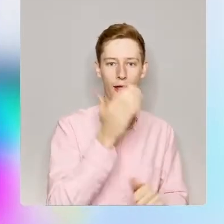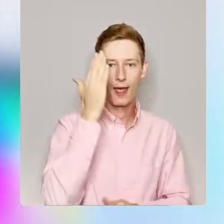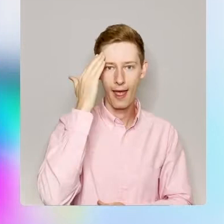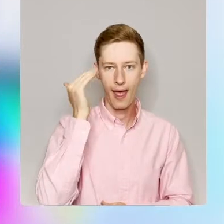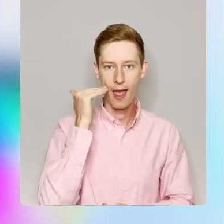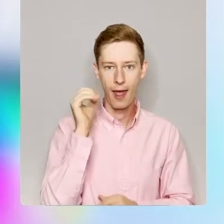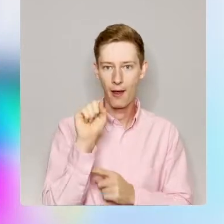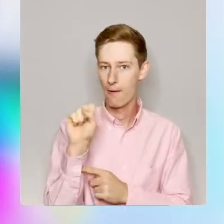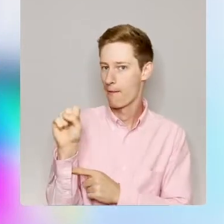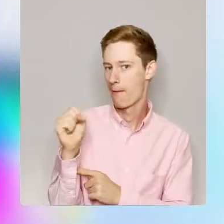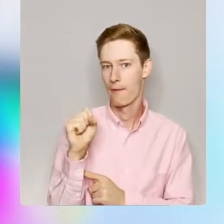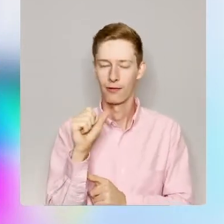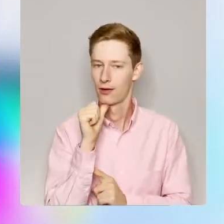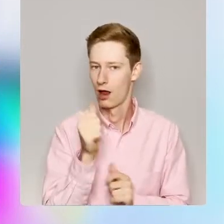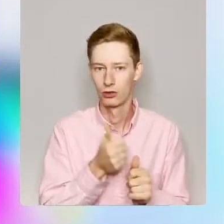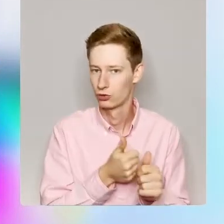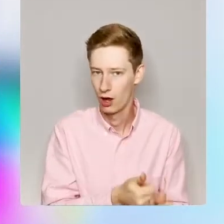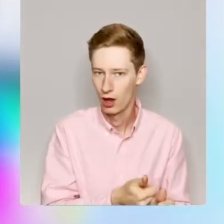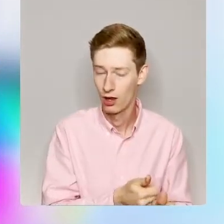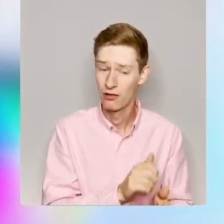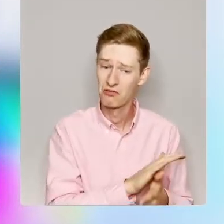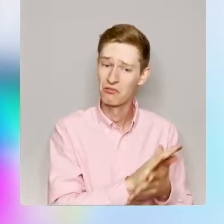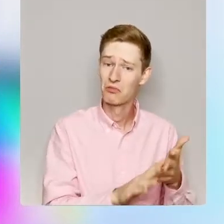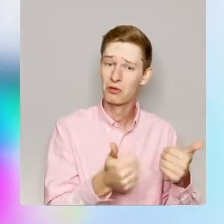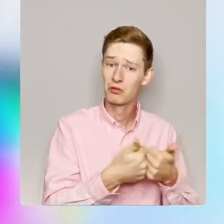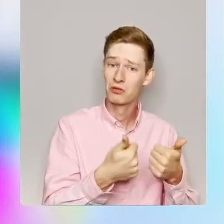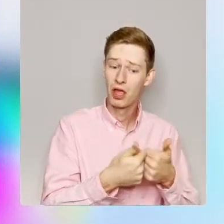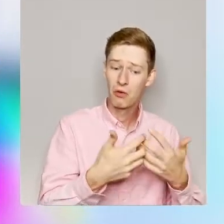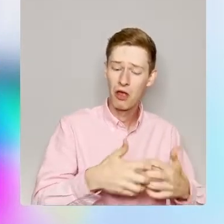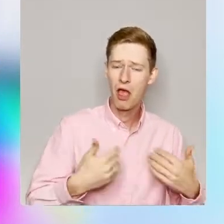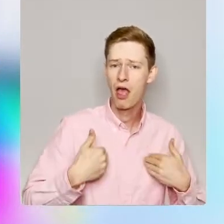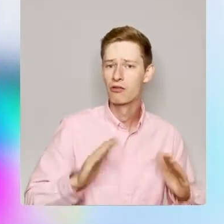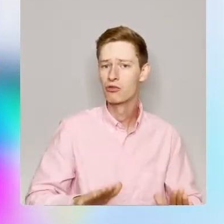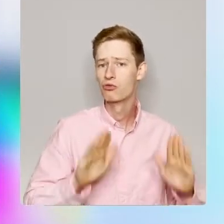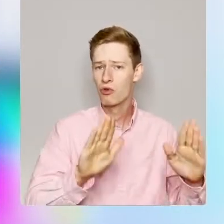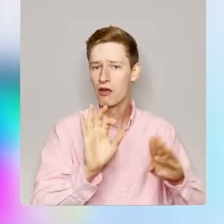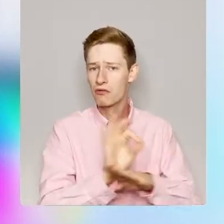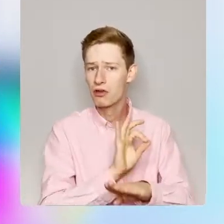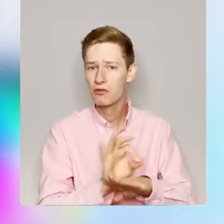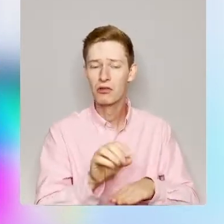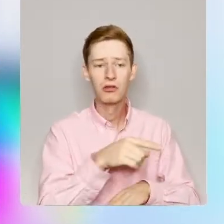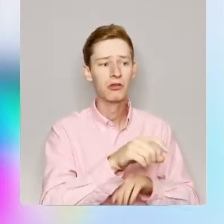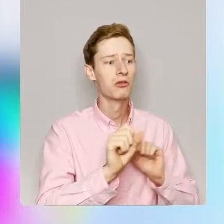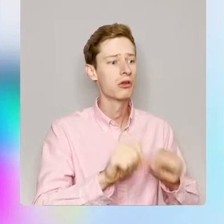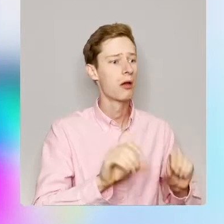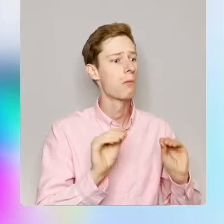Now, these game engines actually have a lot of great audio features. They allow designers to play sound emitters